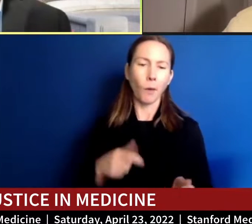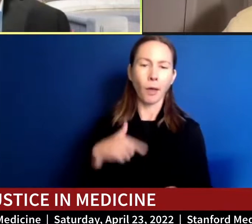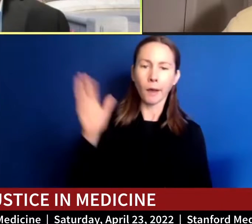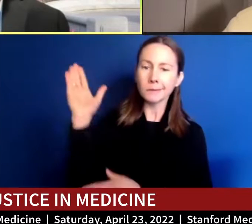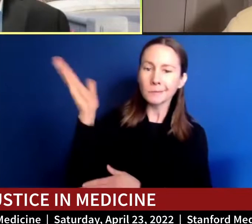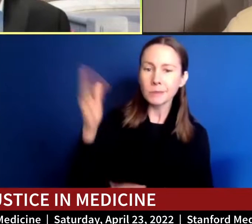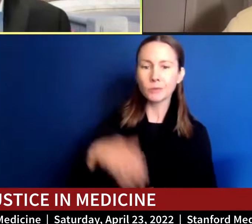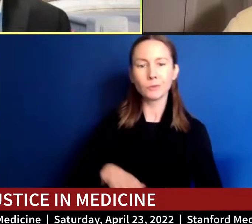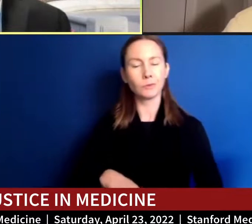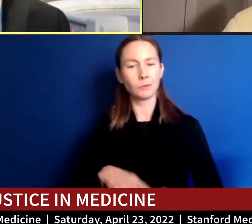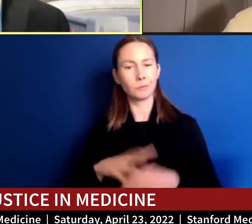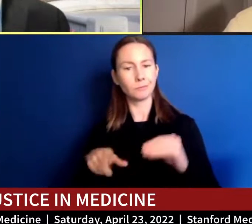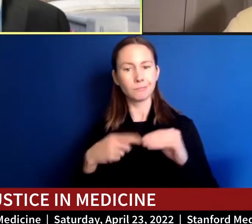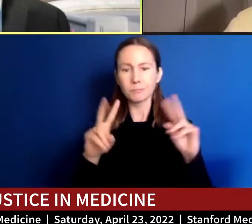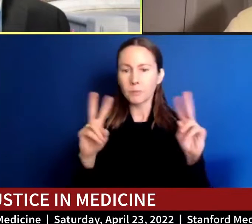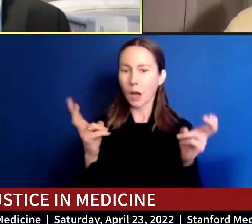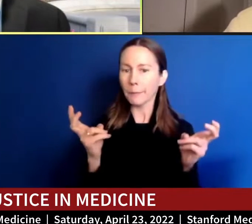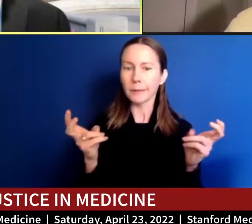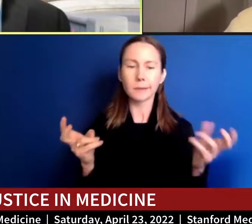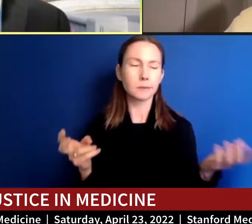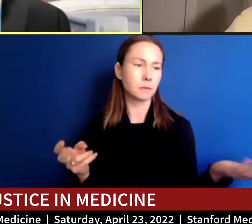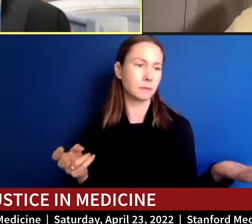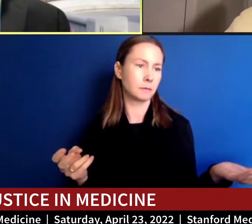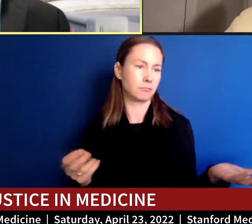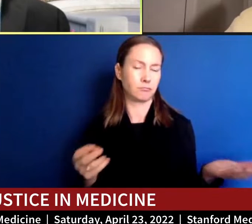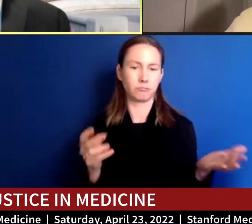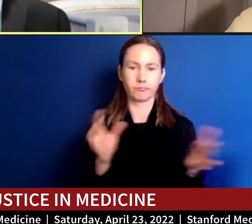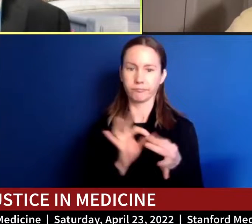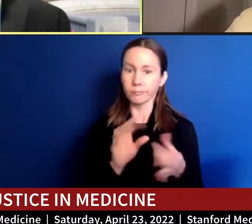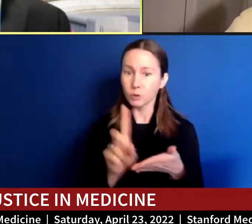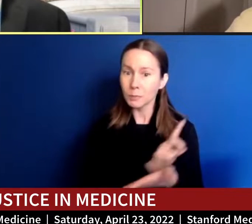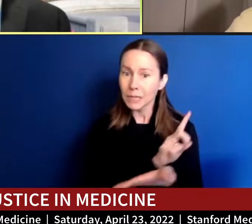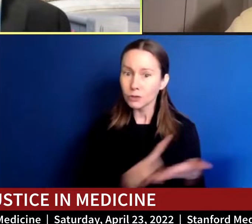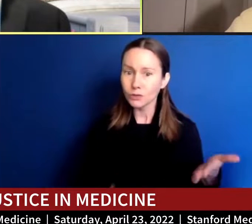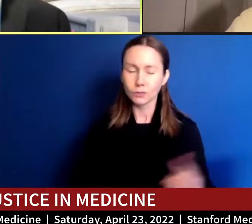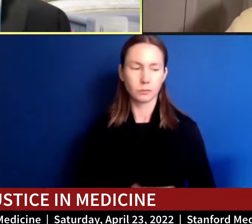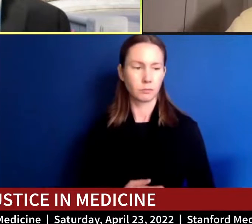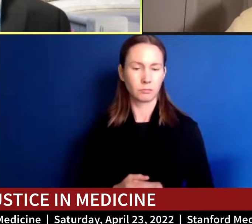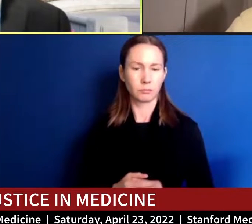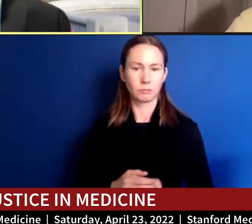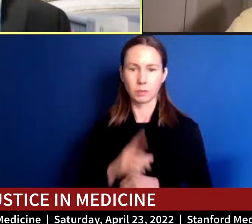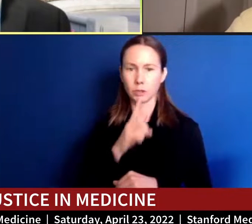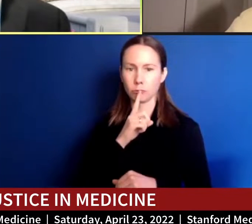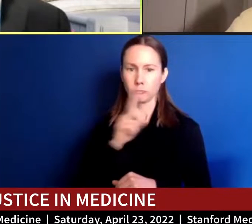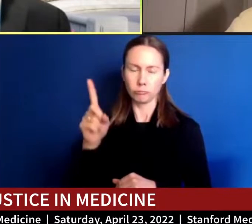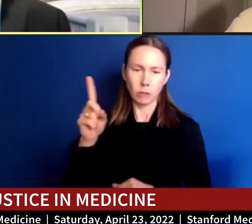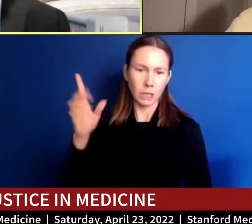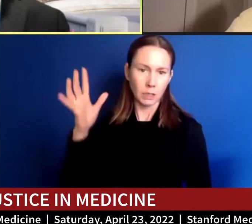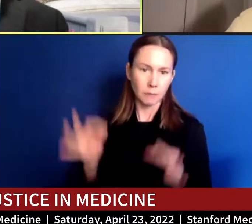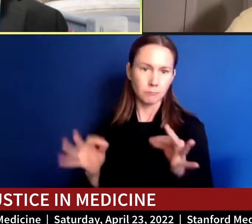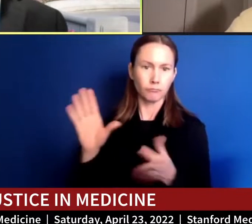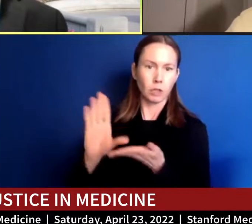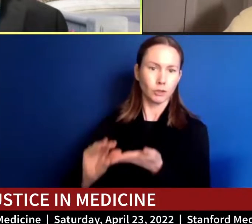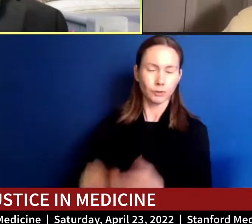on the topic—you know, discrimination and prejudice, stereotypes, misconceptions,